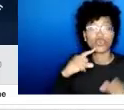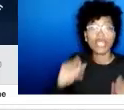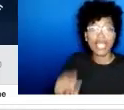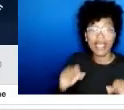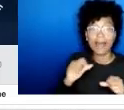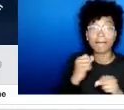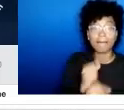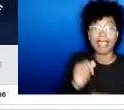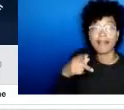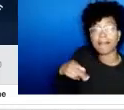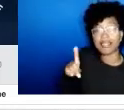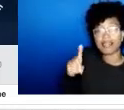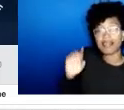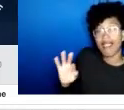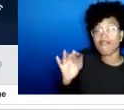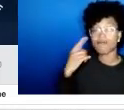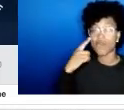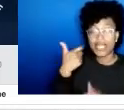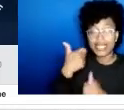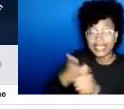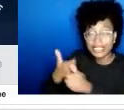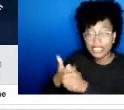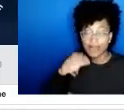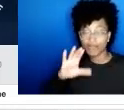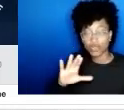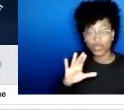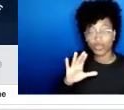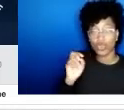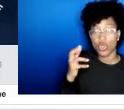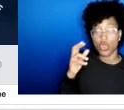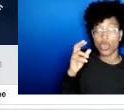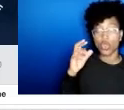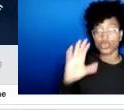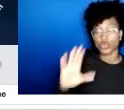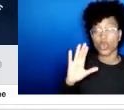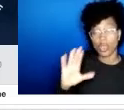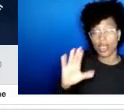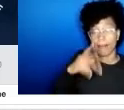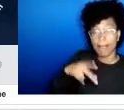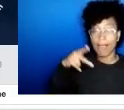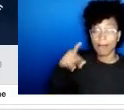07:20:23 of each of your PowerPoint pages or sections of them,